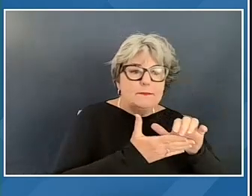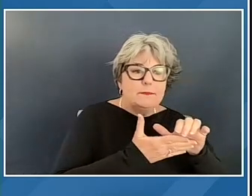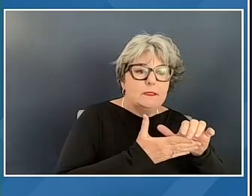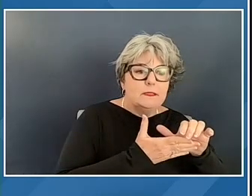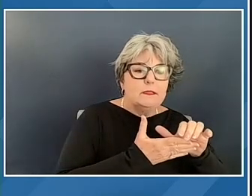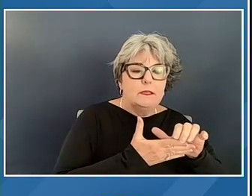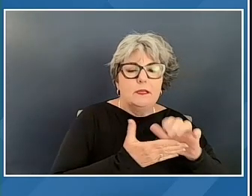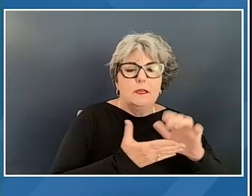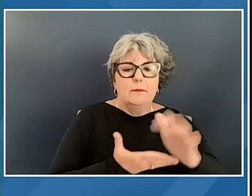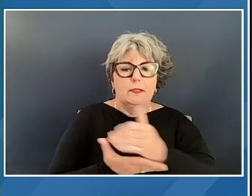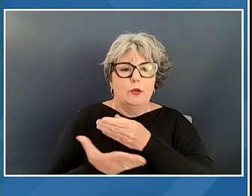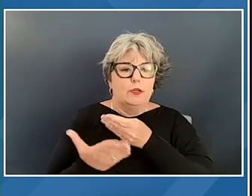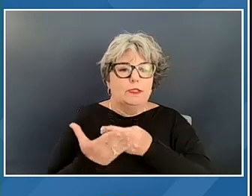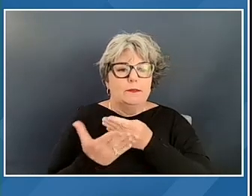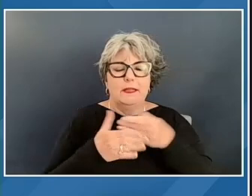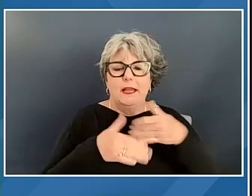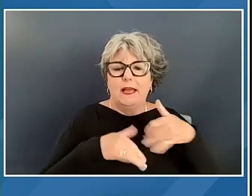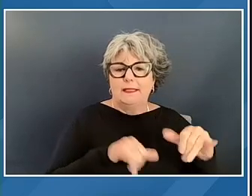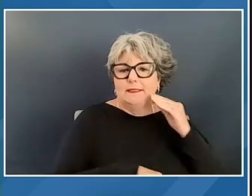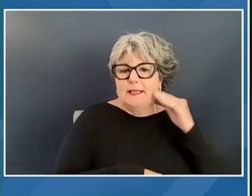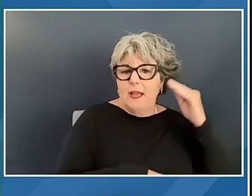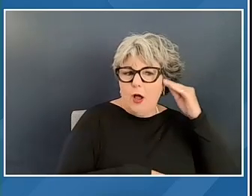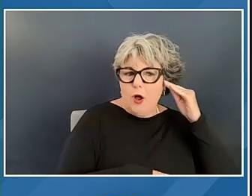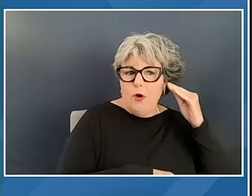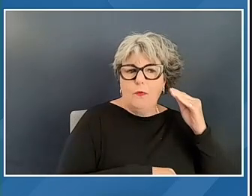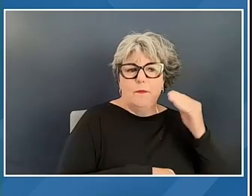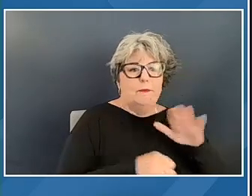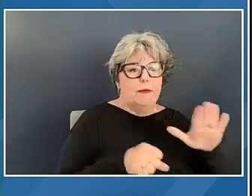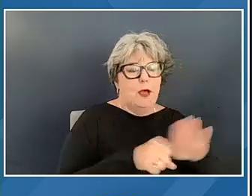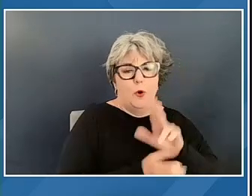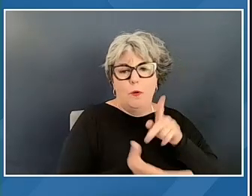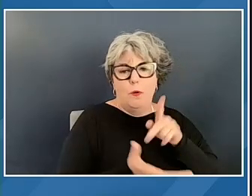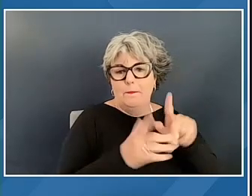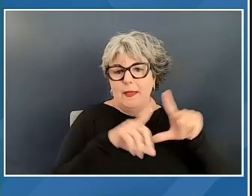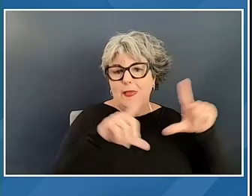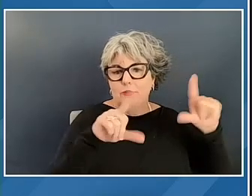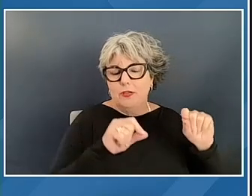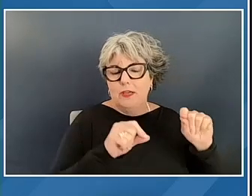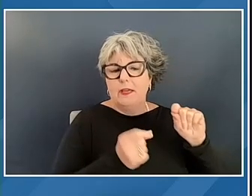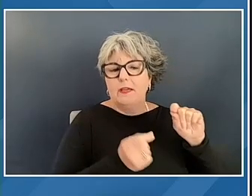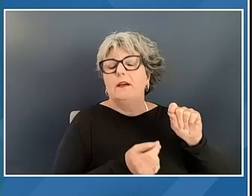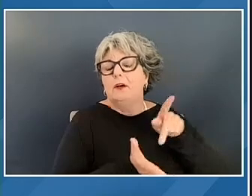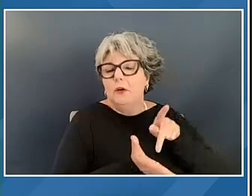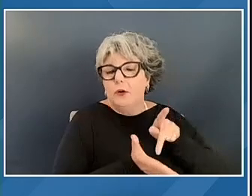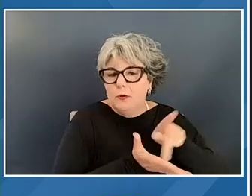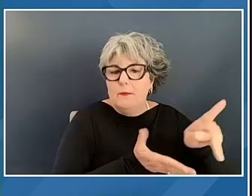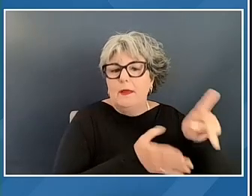where I can stay home, but my entire paycheck would go to child care. And so I think that there needs to be some